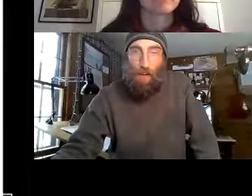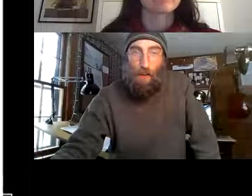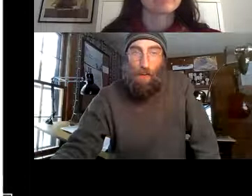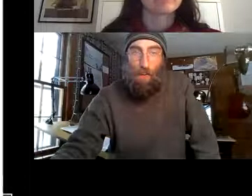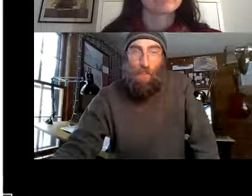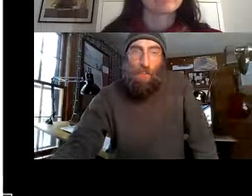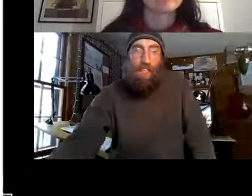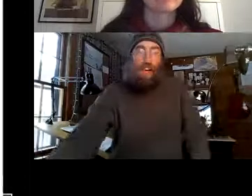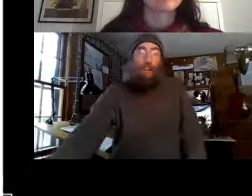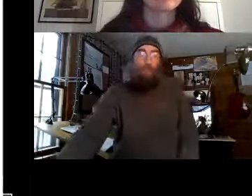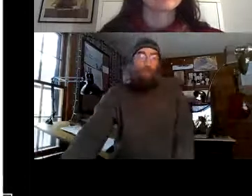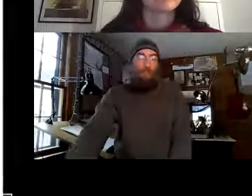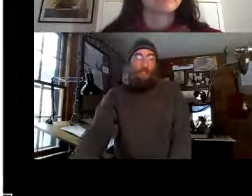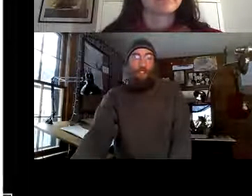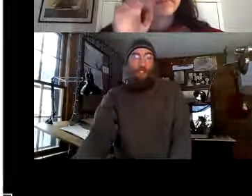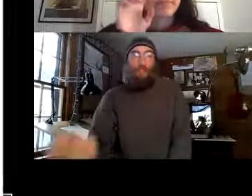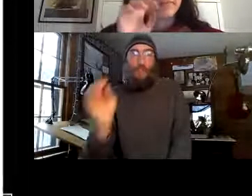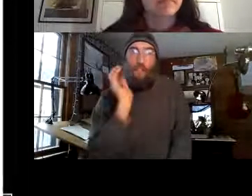story. "Most of my time after finishing school had